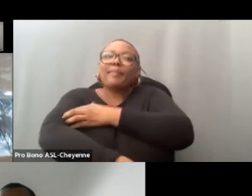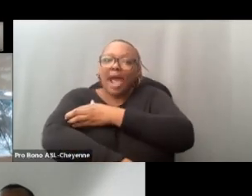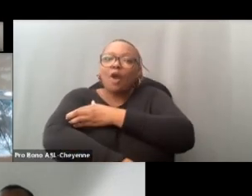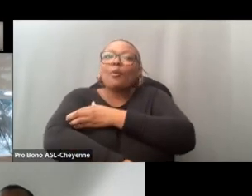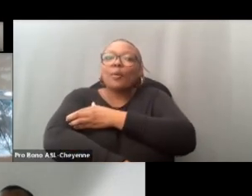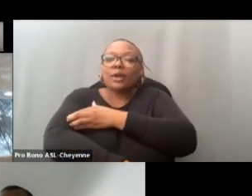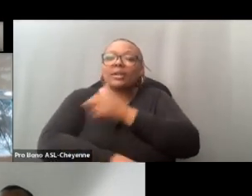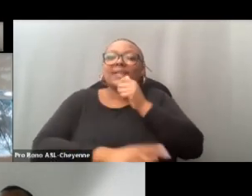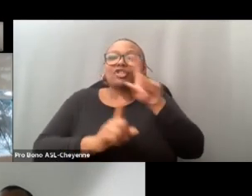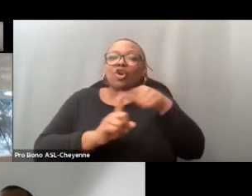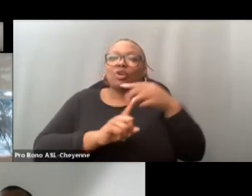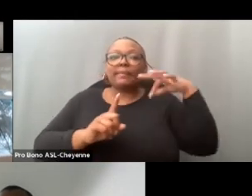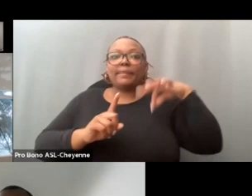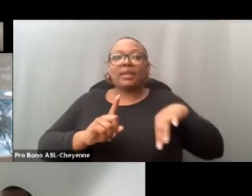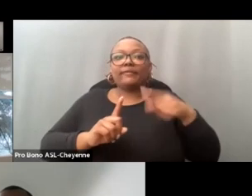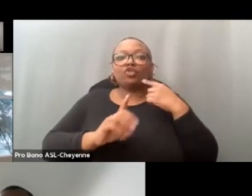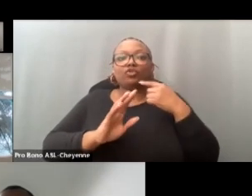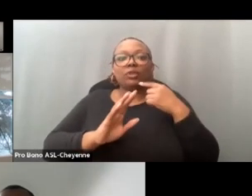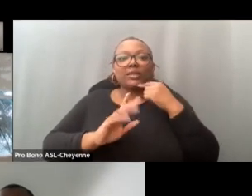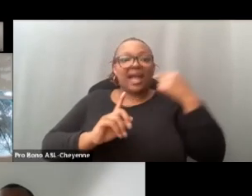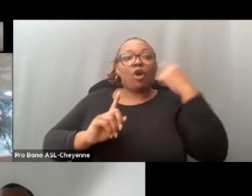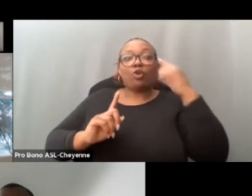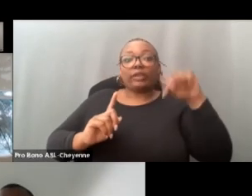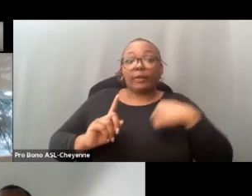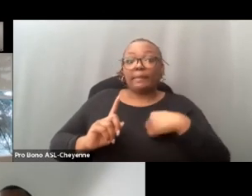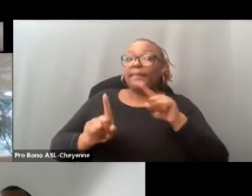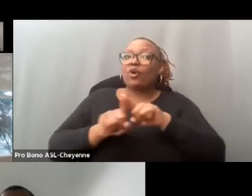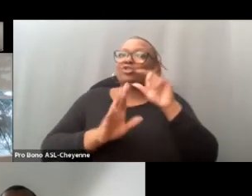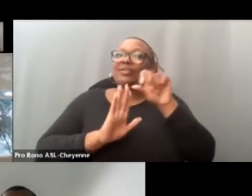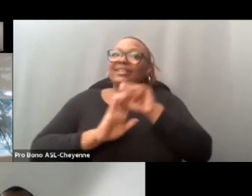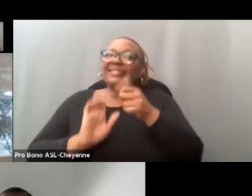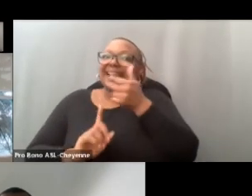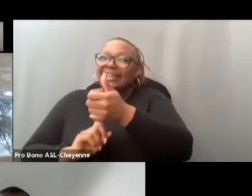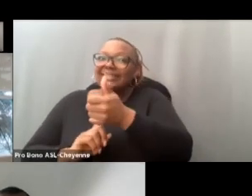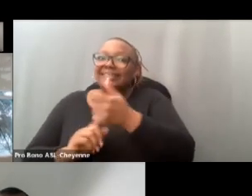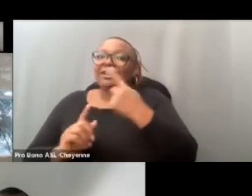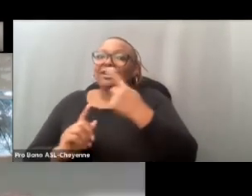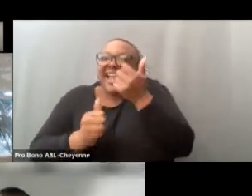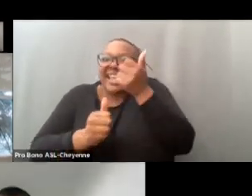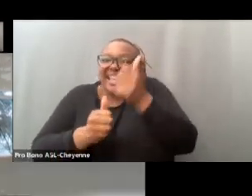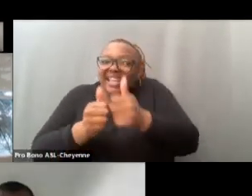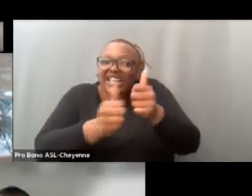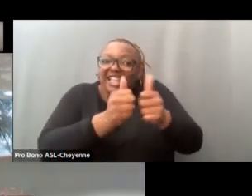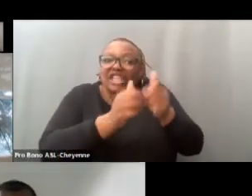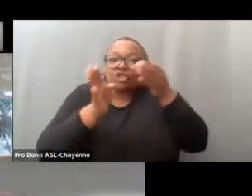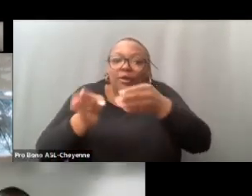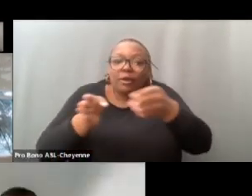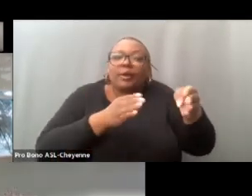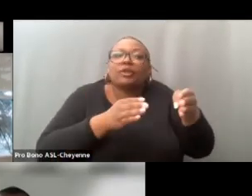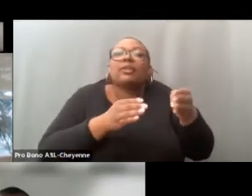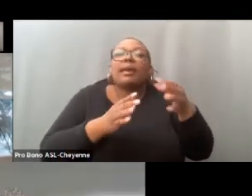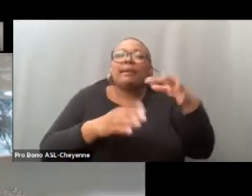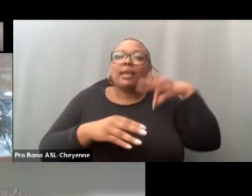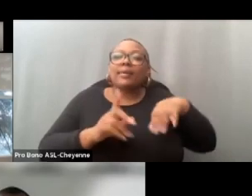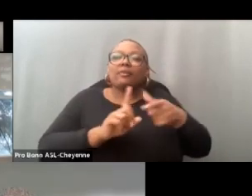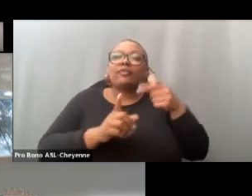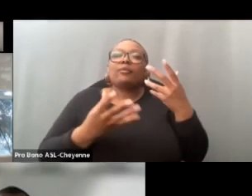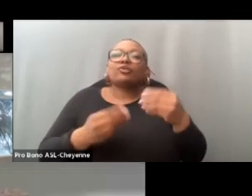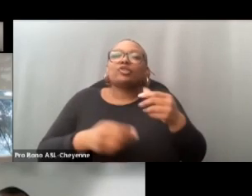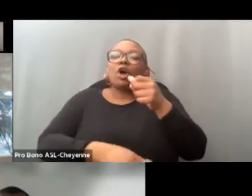not just only for the state itself, but even for, you know, for every individual who is part of that ecosystem.